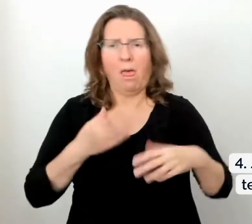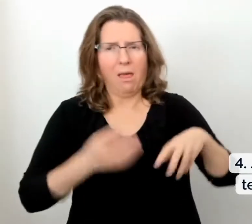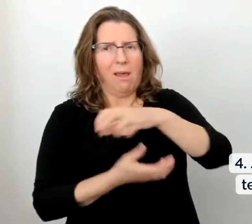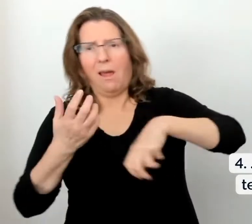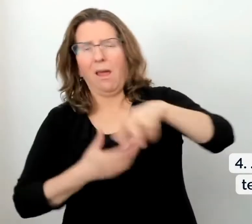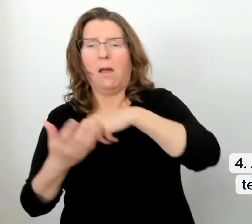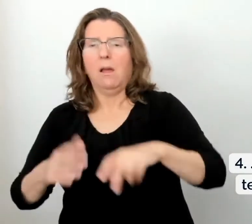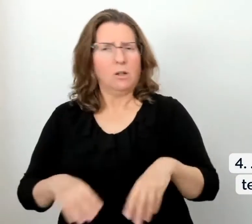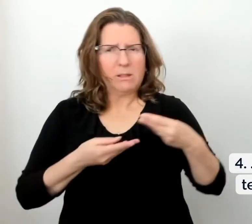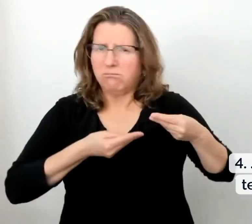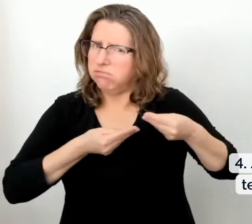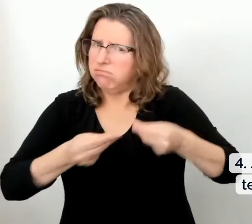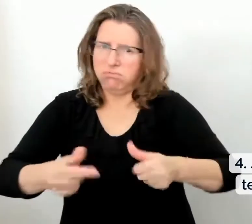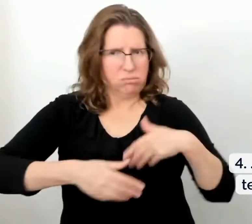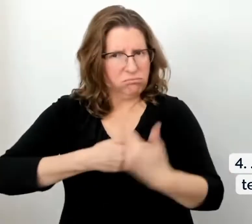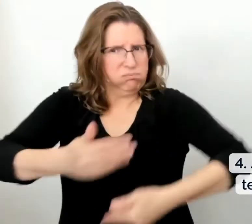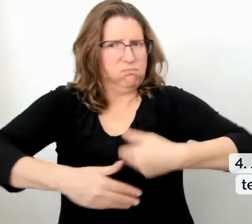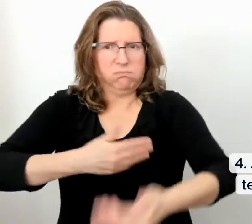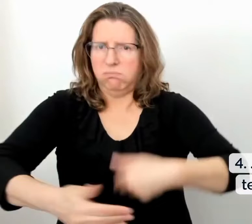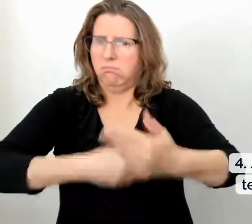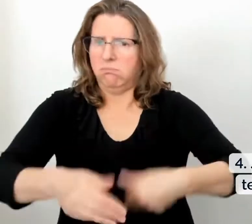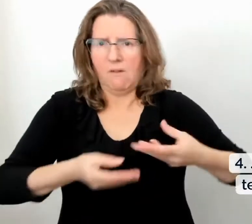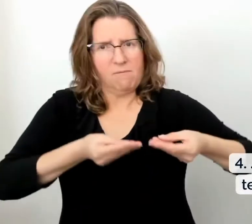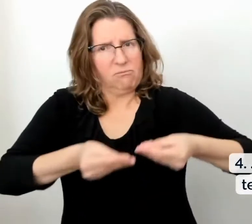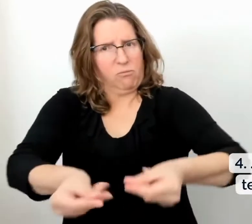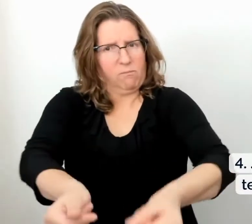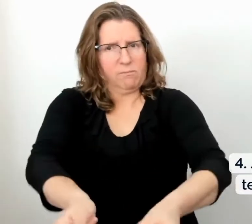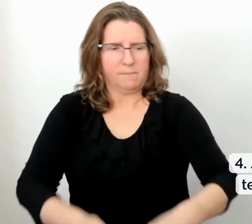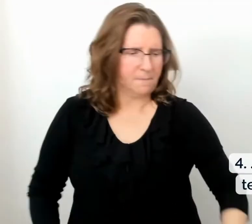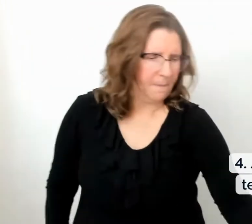You can compose while keyboarding and just let it flow onto the page.